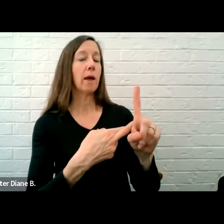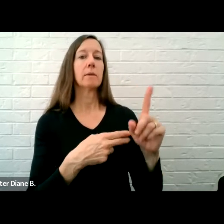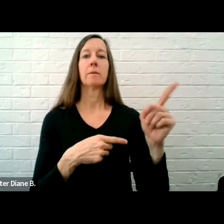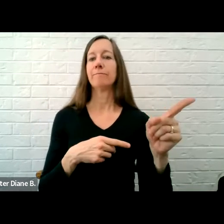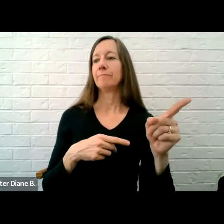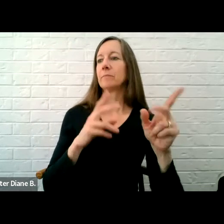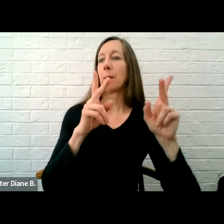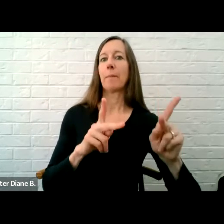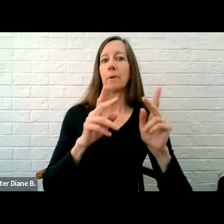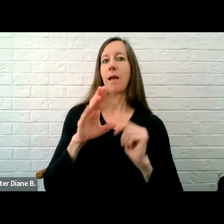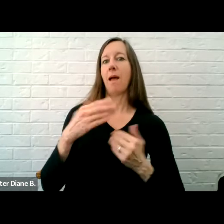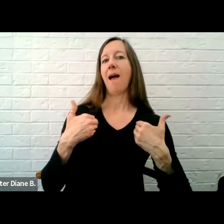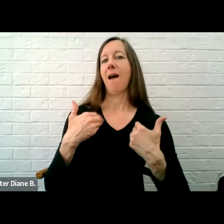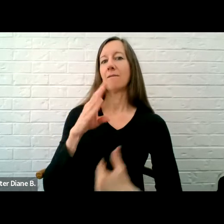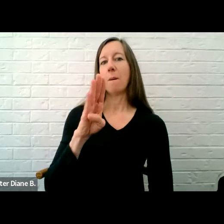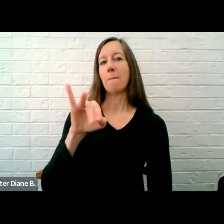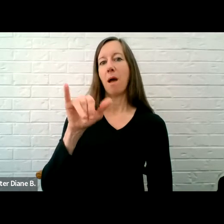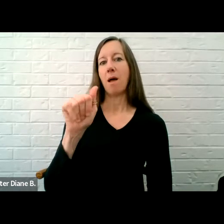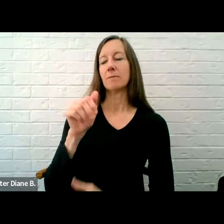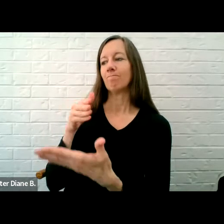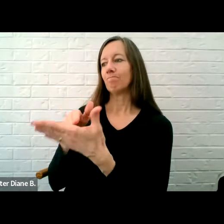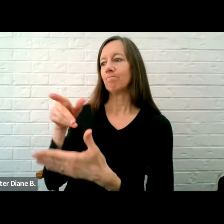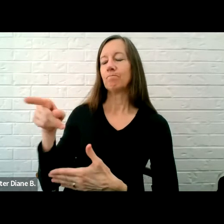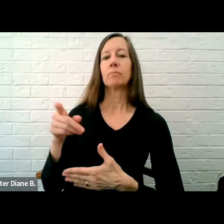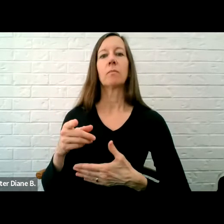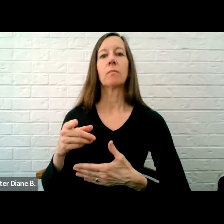individuals with intellectual and developmental disabilityilities and other disabilities, face